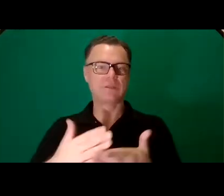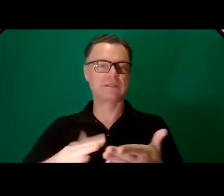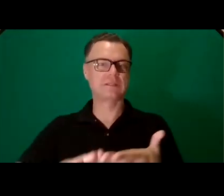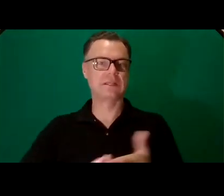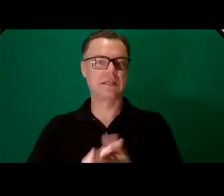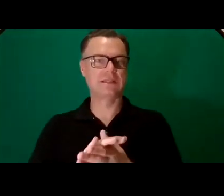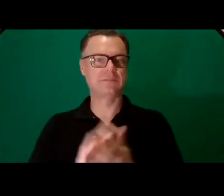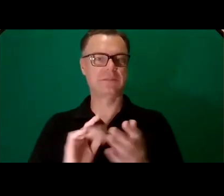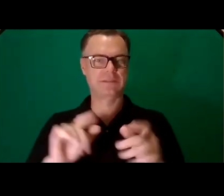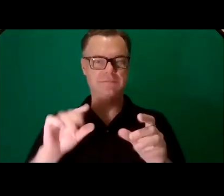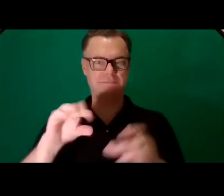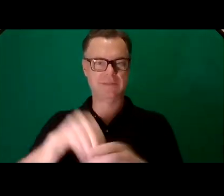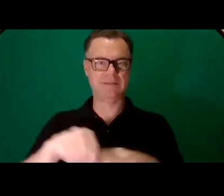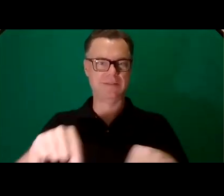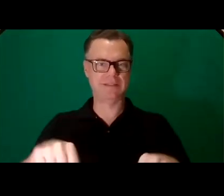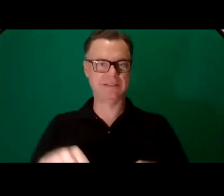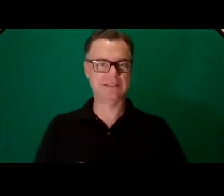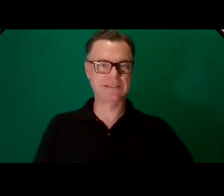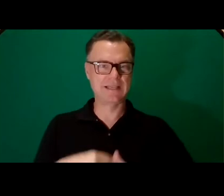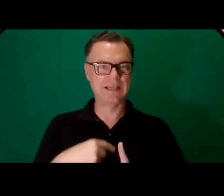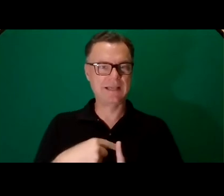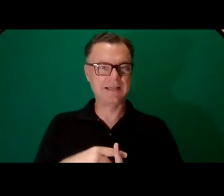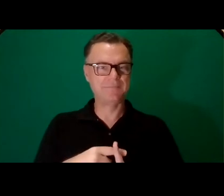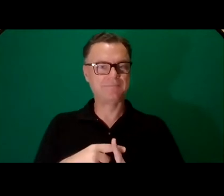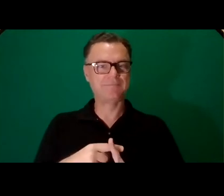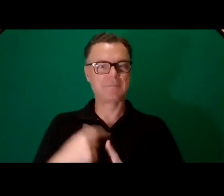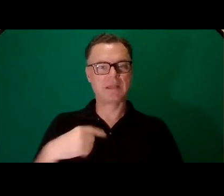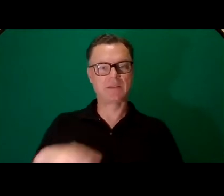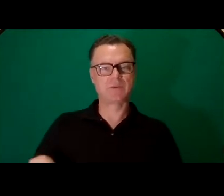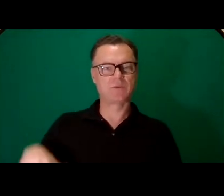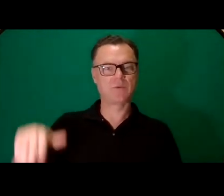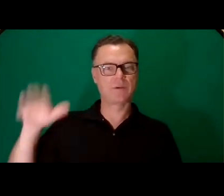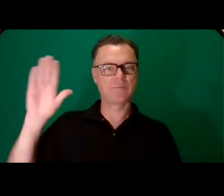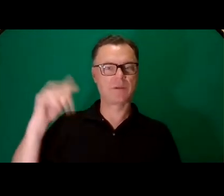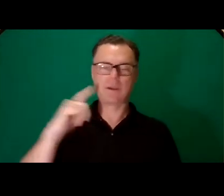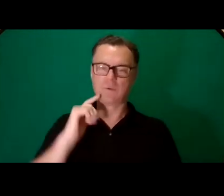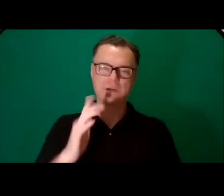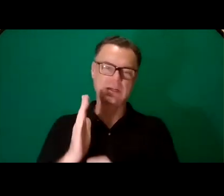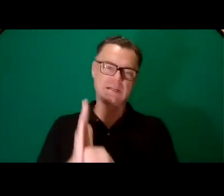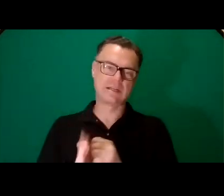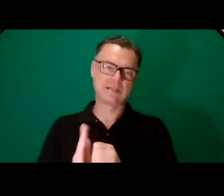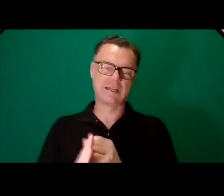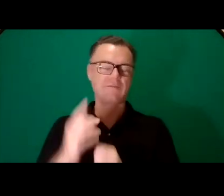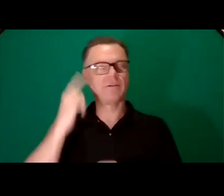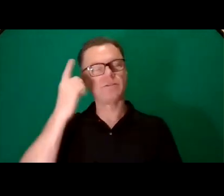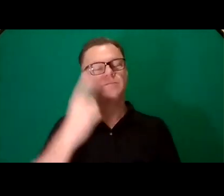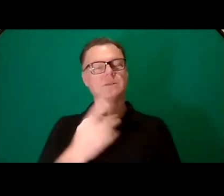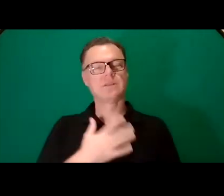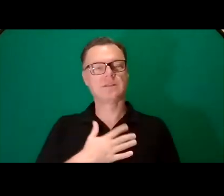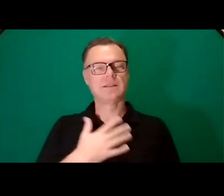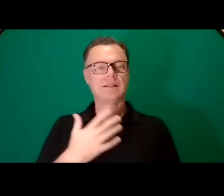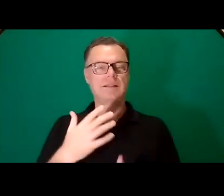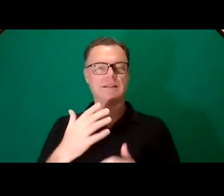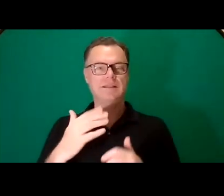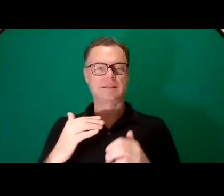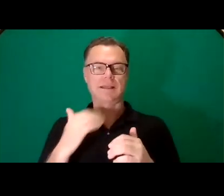of this and growing up I would never have imagined the level of excitement that I would